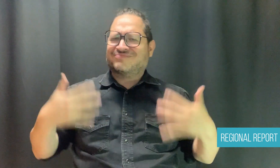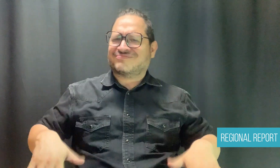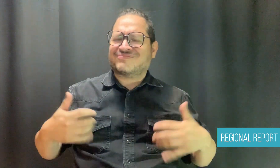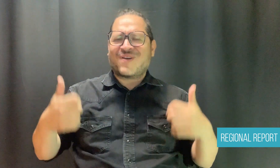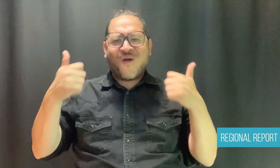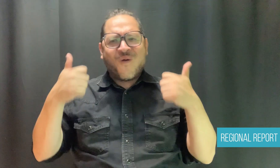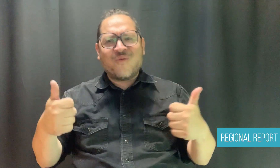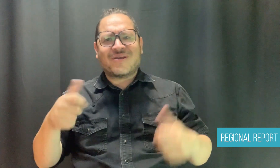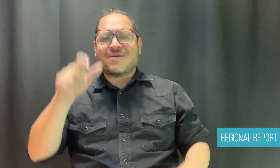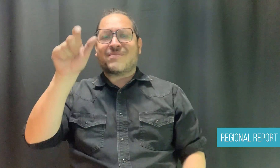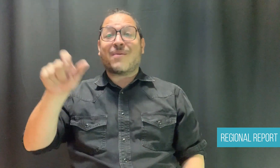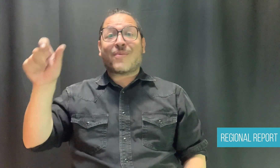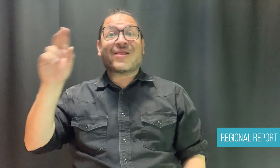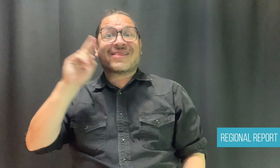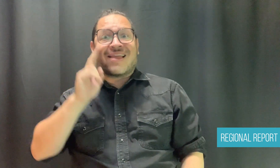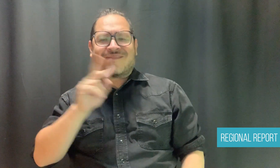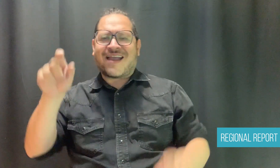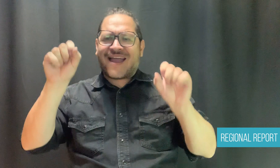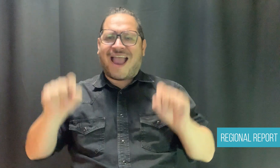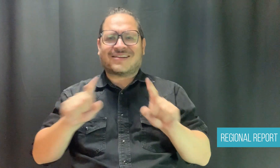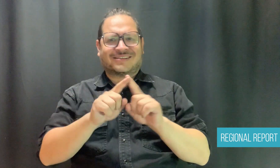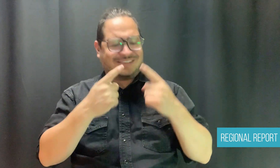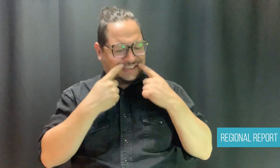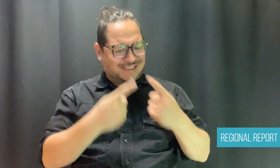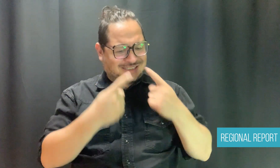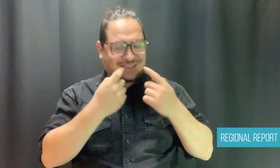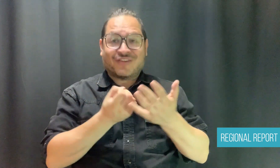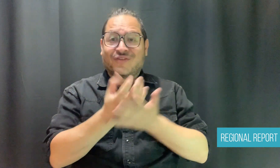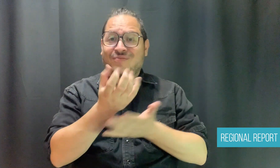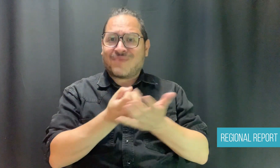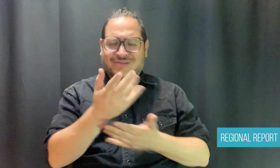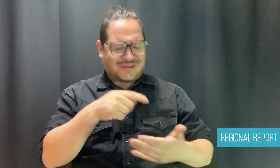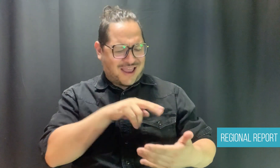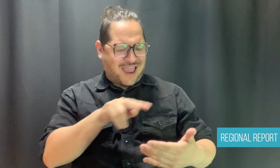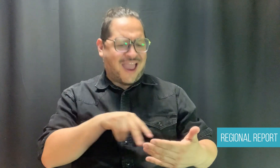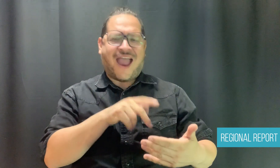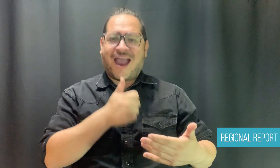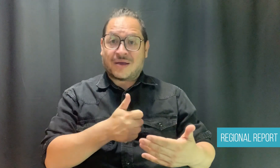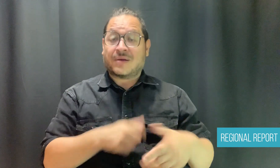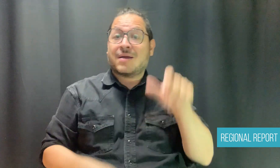the shows on their phones and Blind people can listen